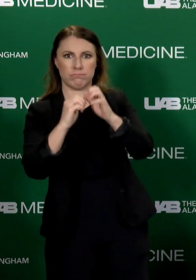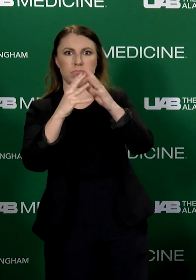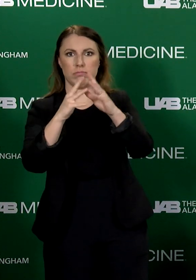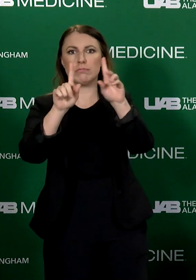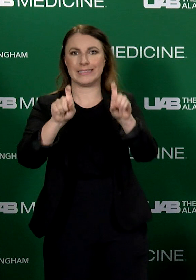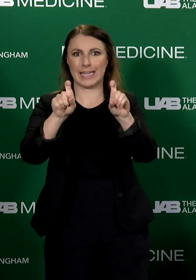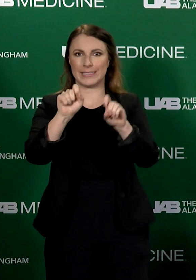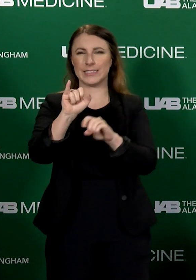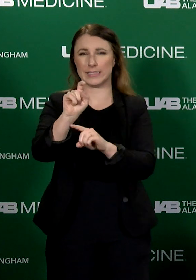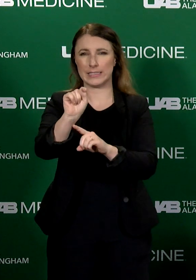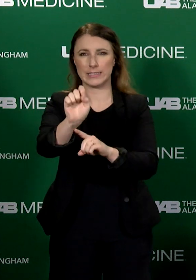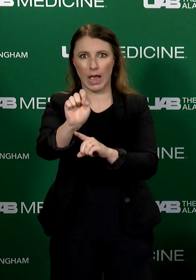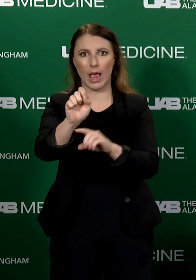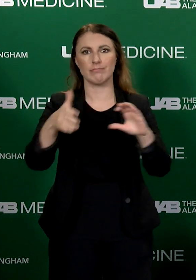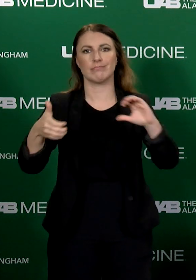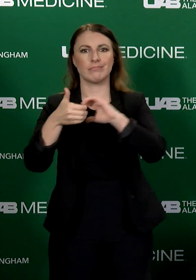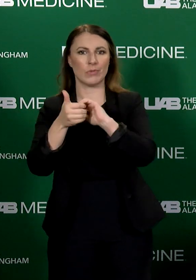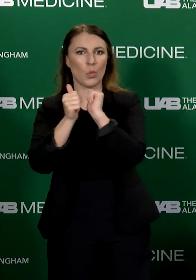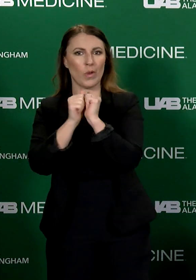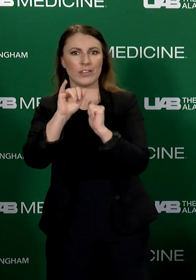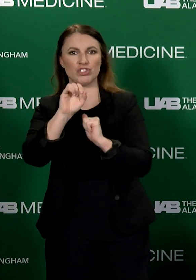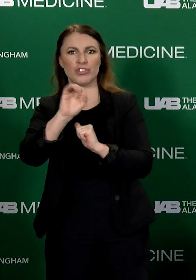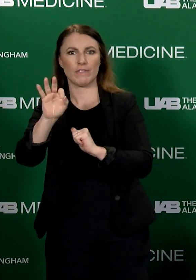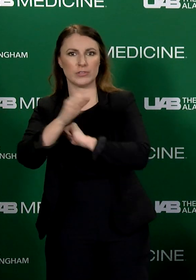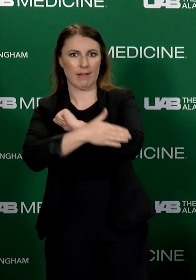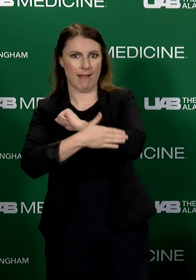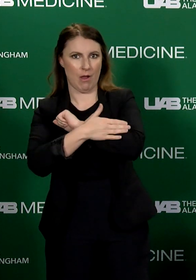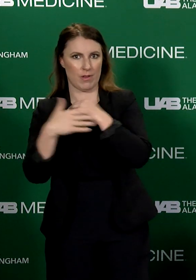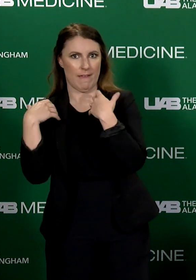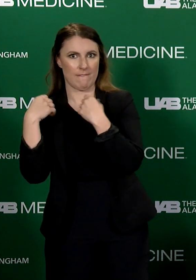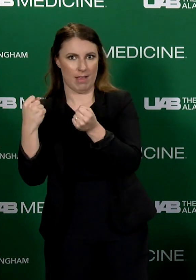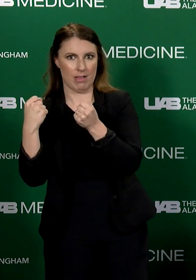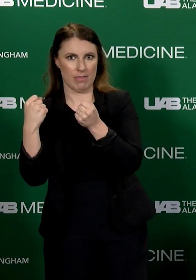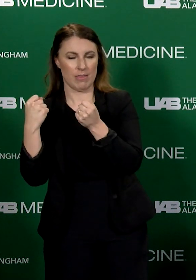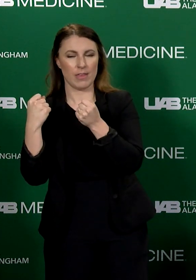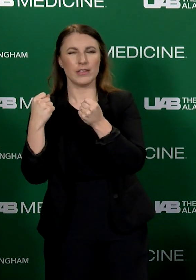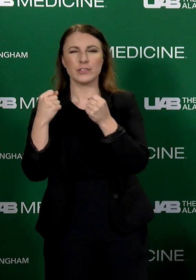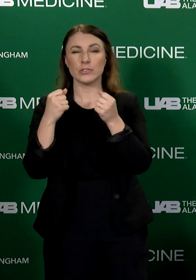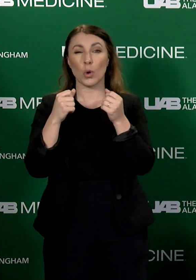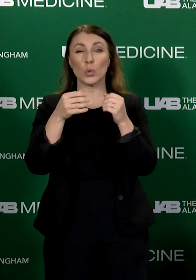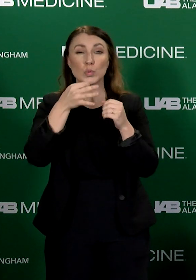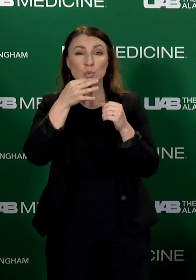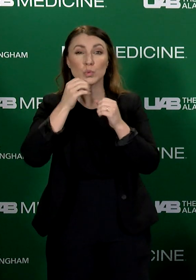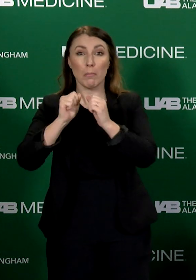Health and we plan to expand that model to other sites with other community